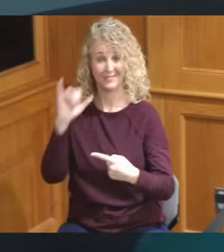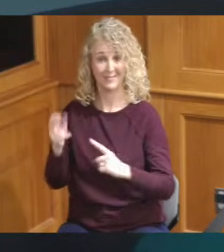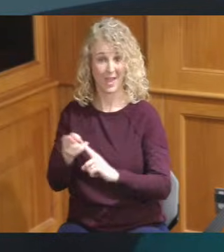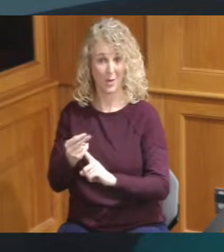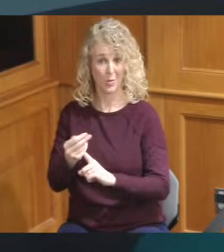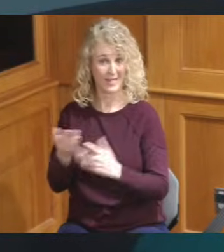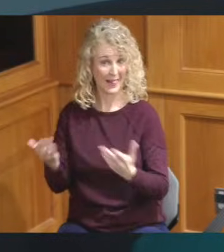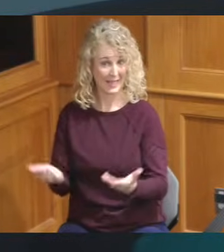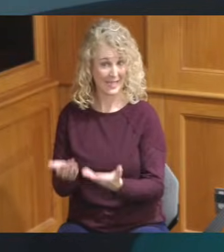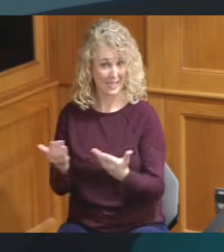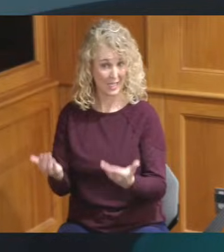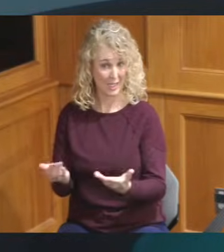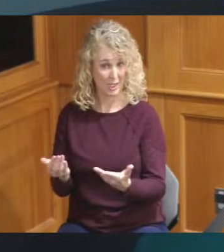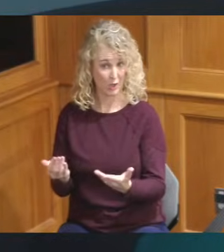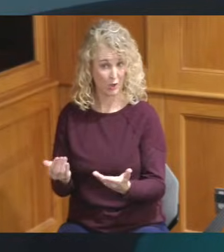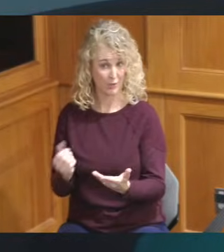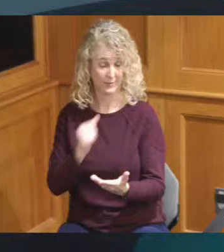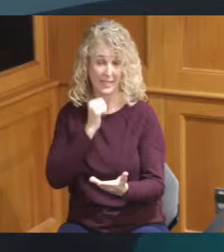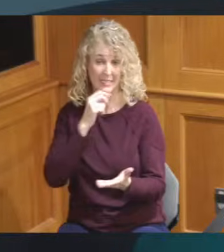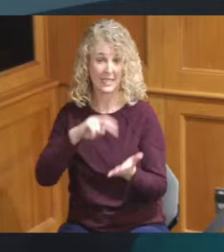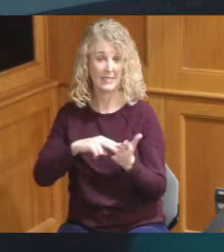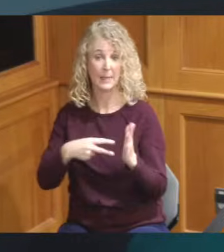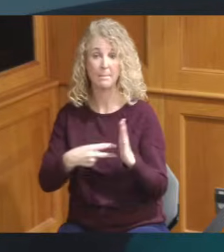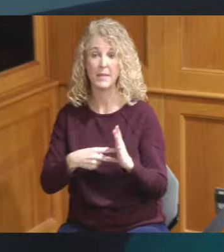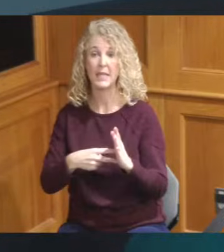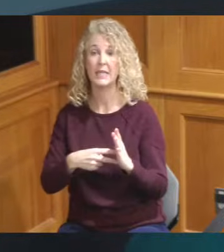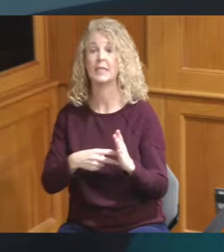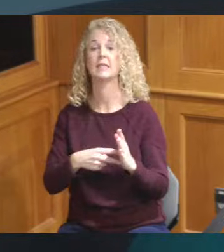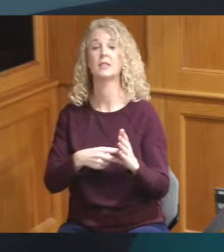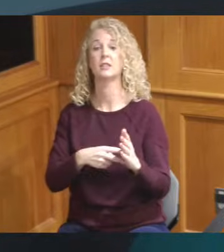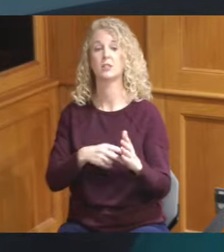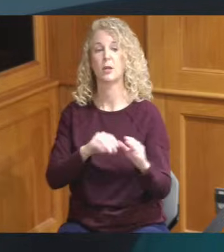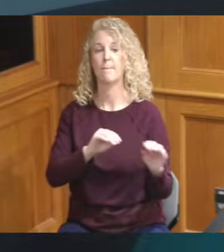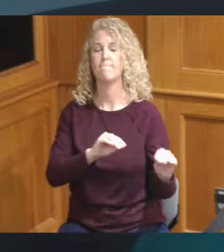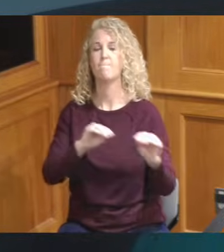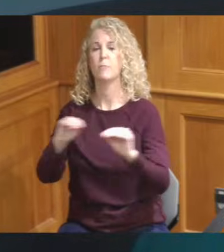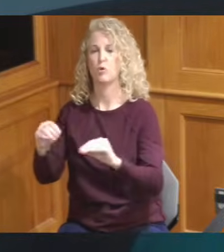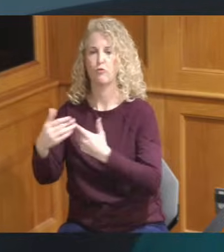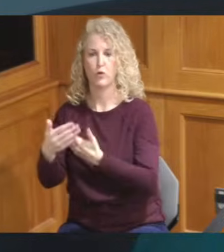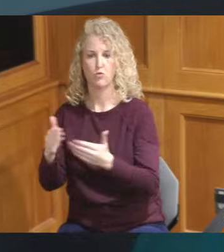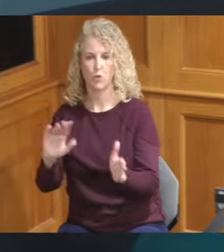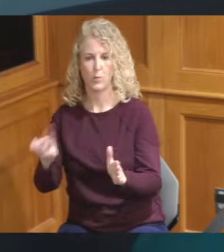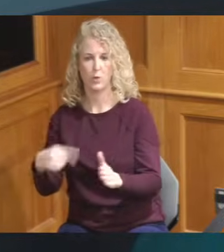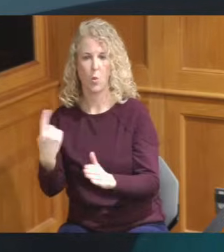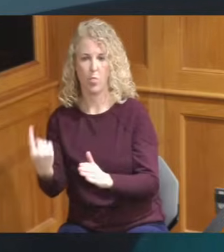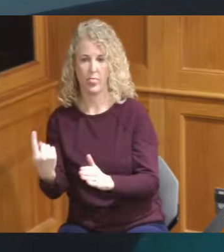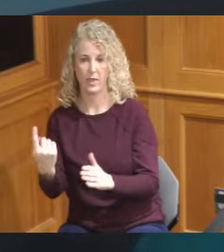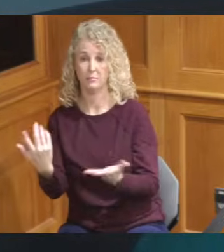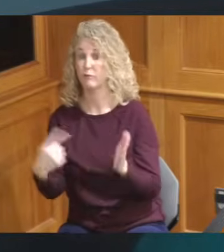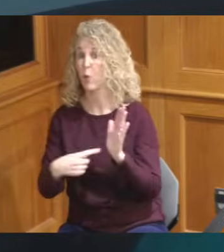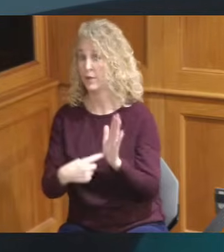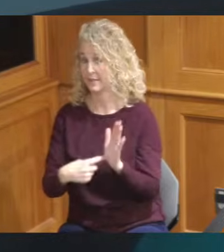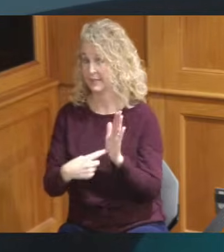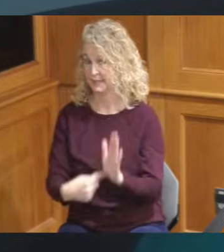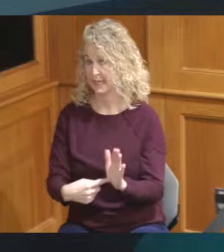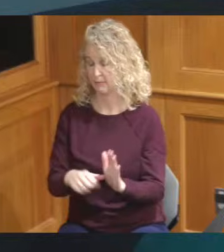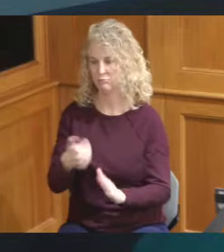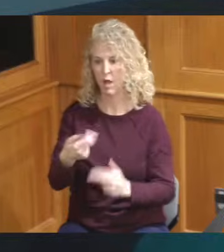we're not just shifting rooms. What do I mean by that? Uh, for example, we have other hotels and